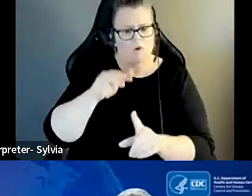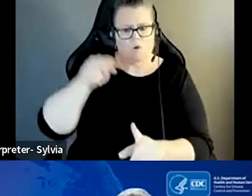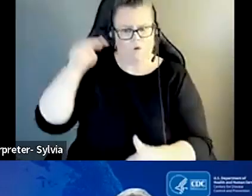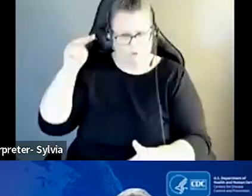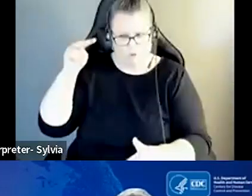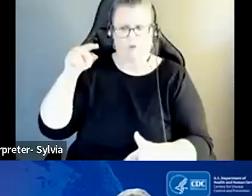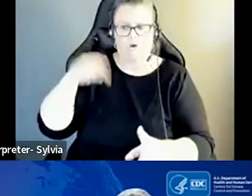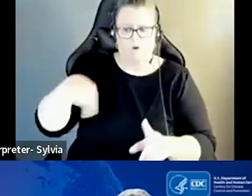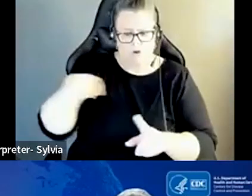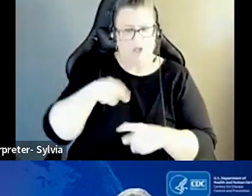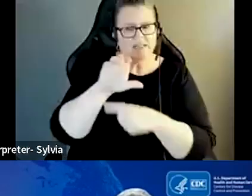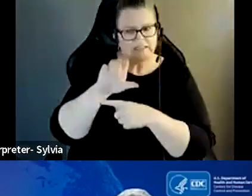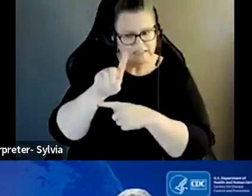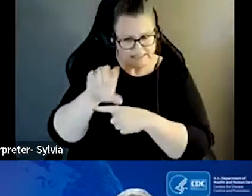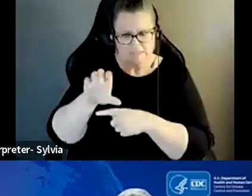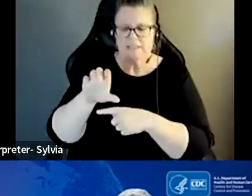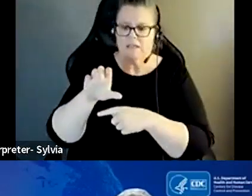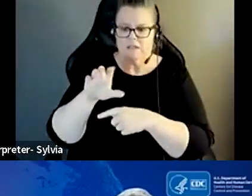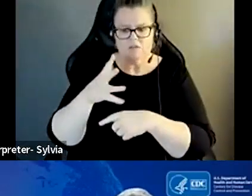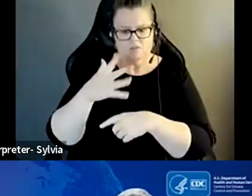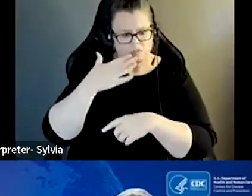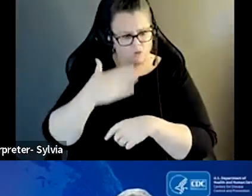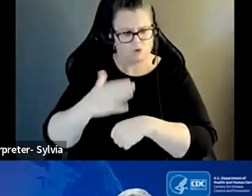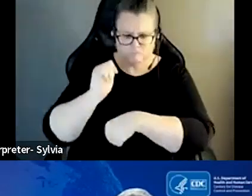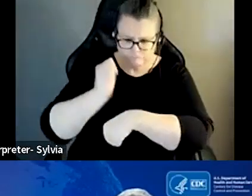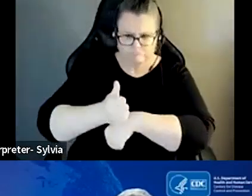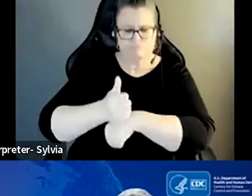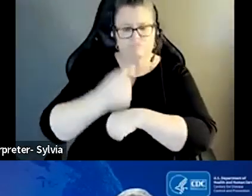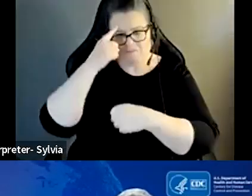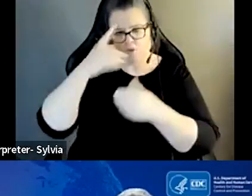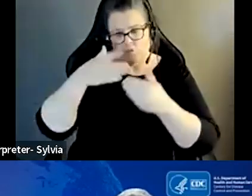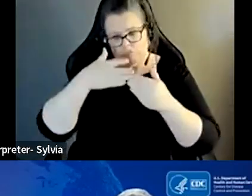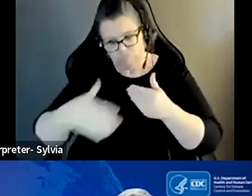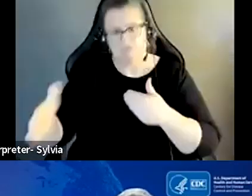to support the future of public health. As we enter a different phase of the pandemic,